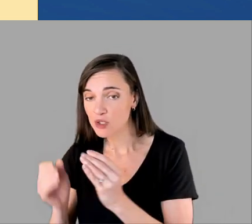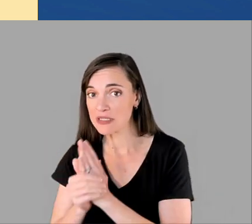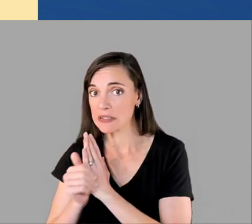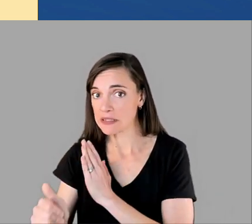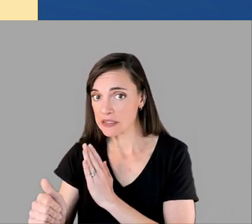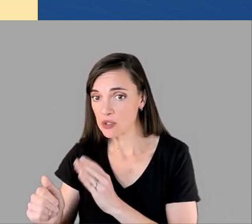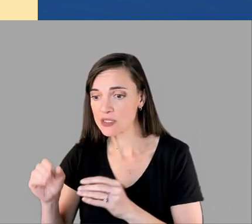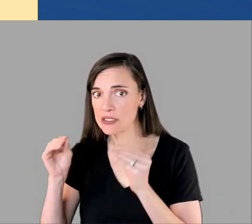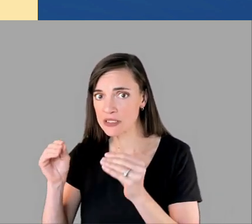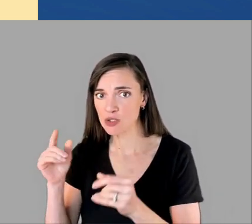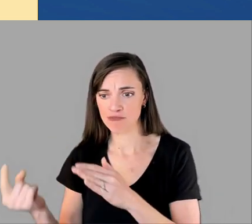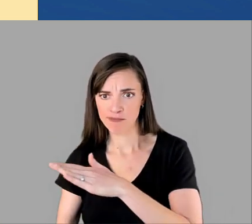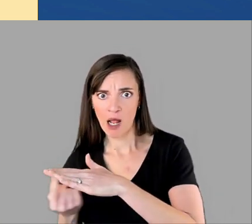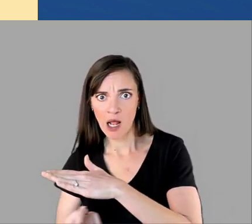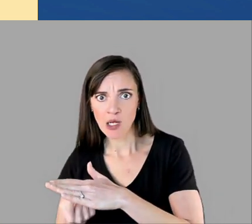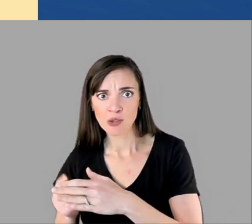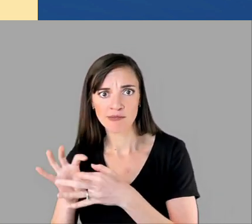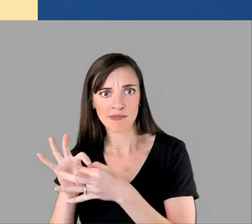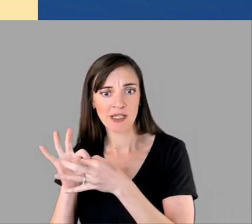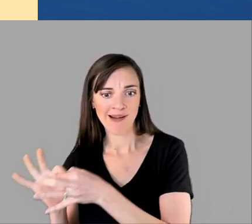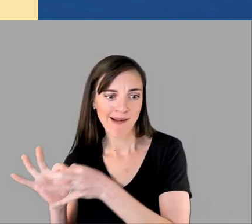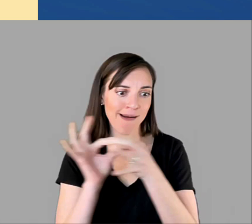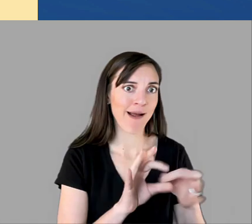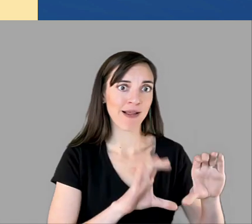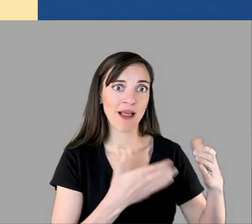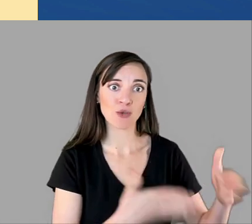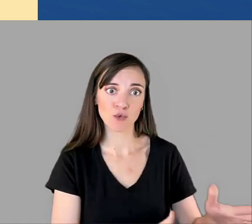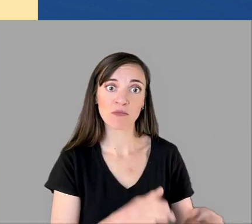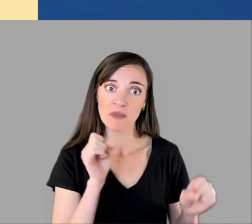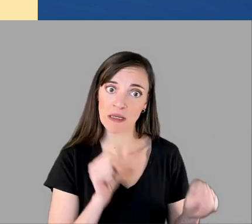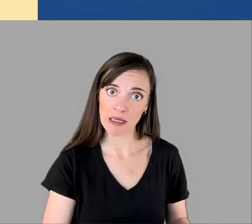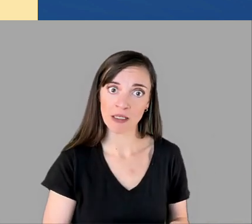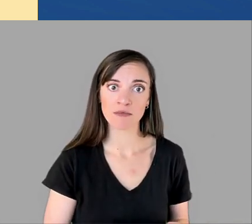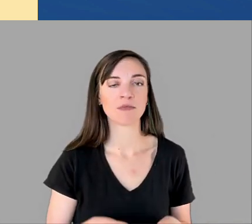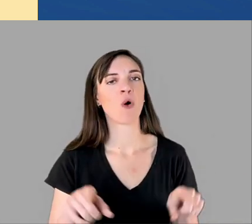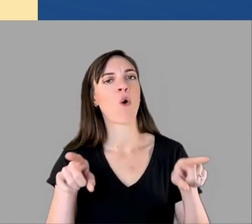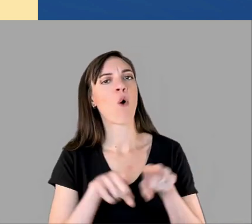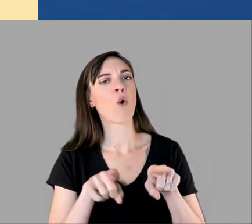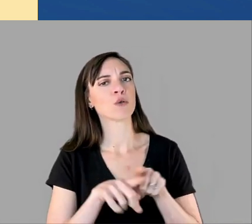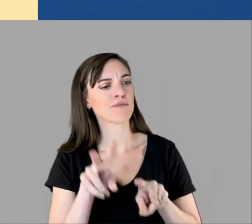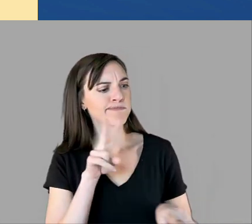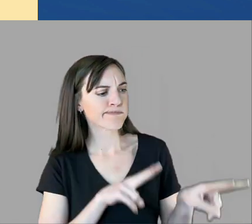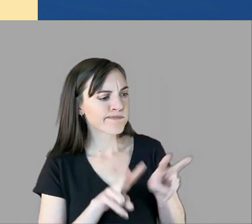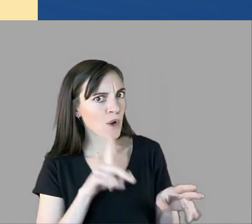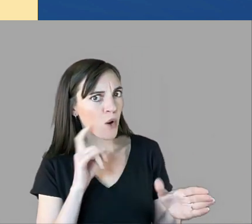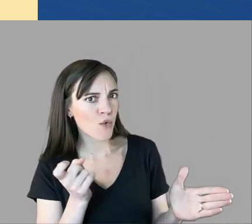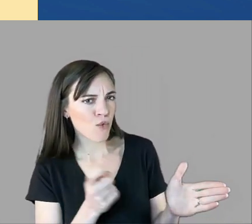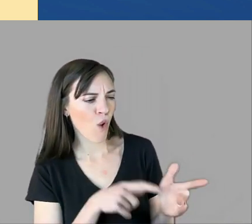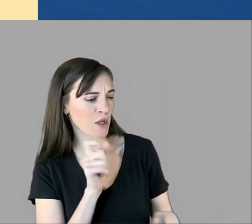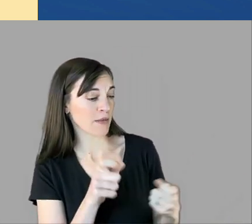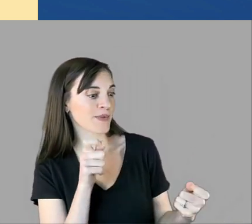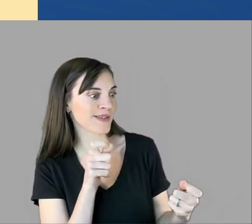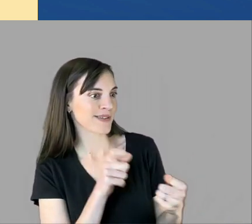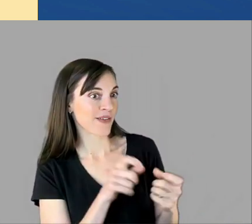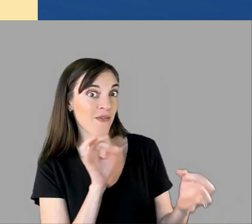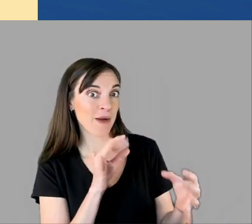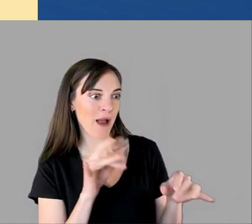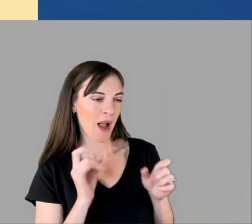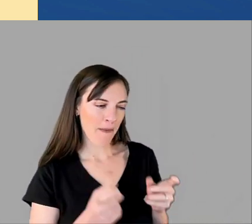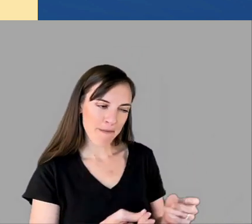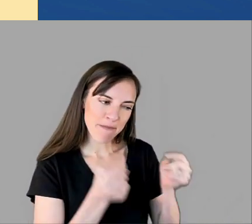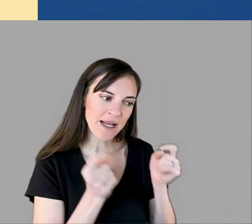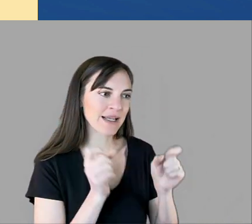implemented in academic settings. It also allows for specific feedback to be provided in real-time.